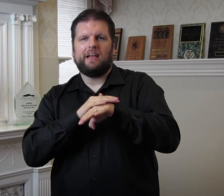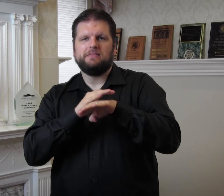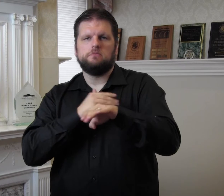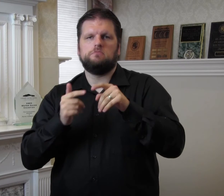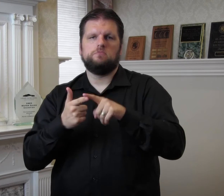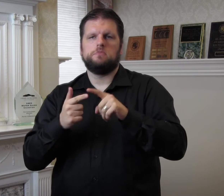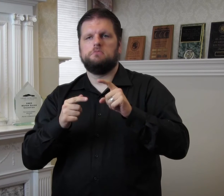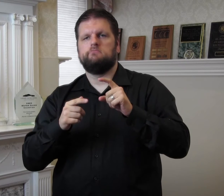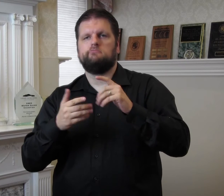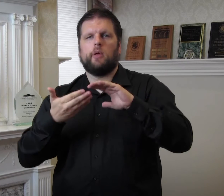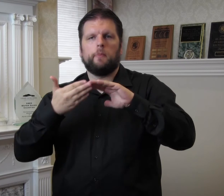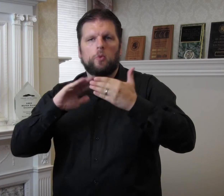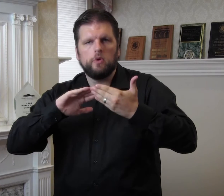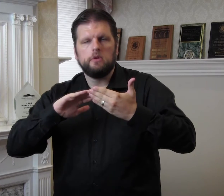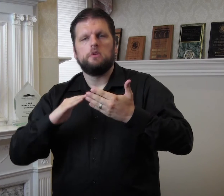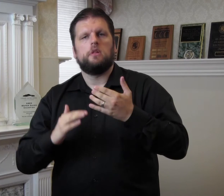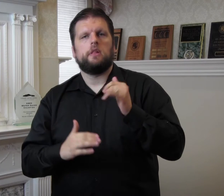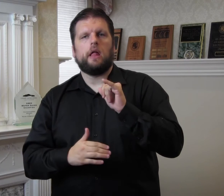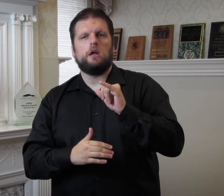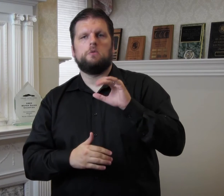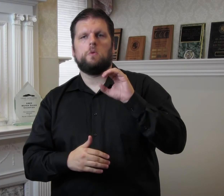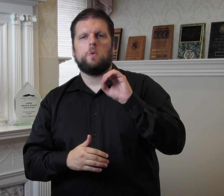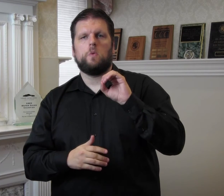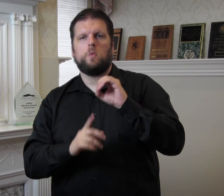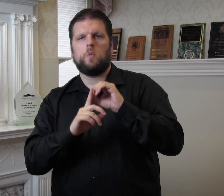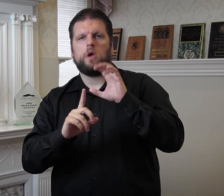I needed to access the community,